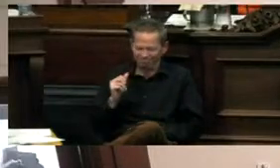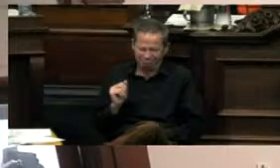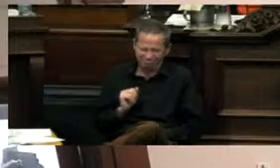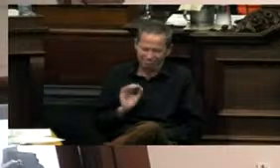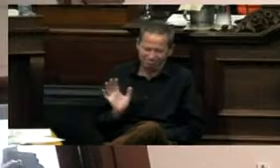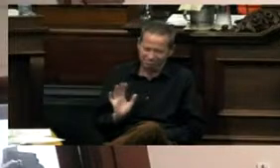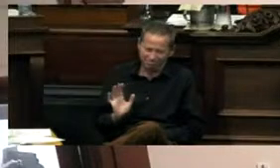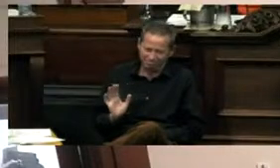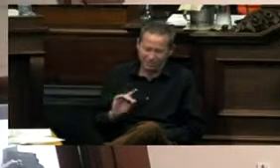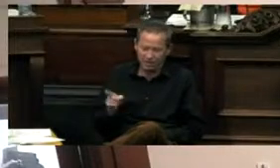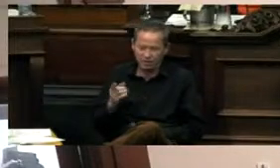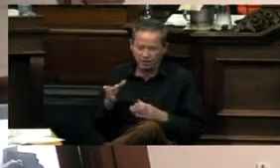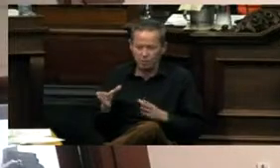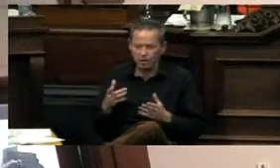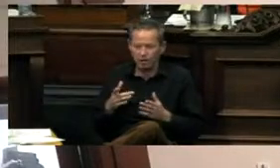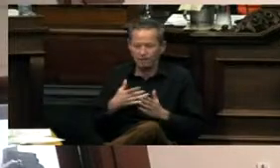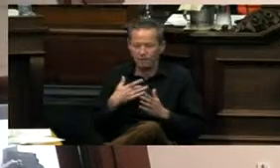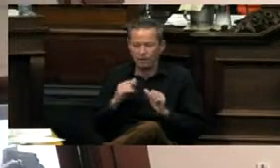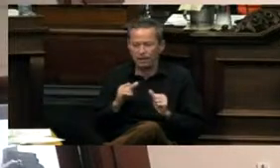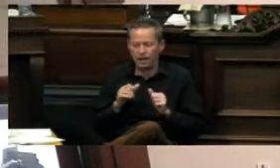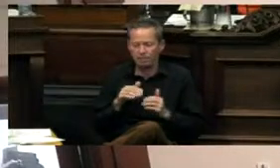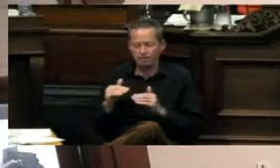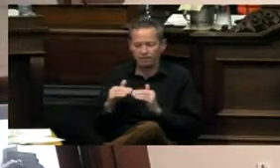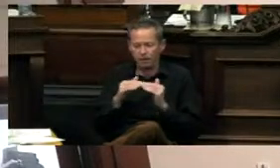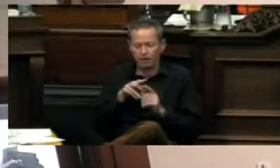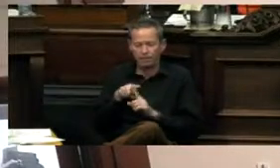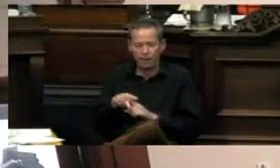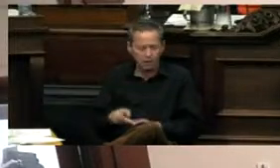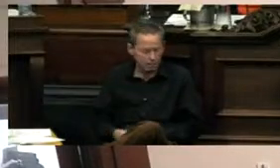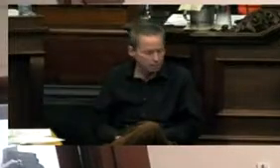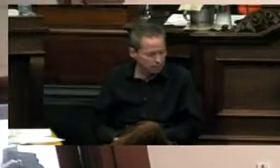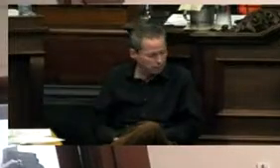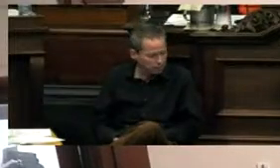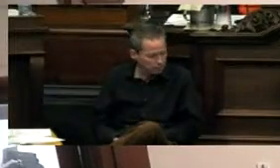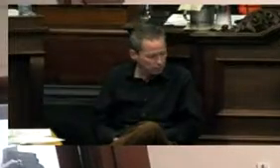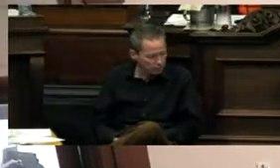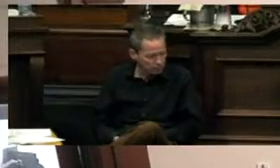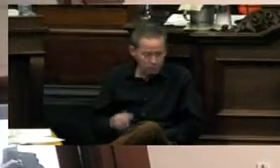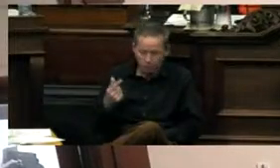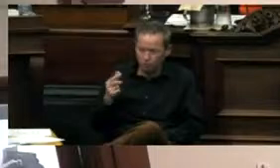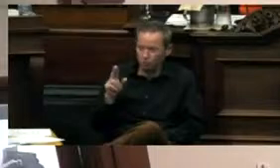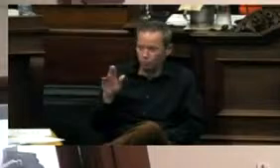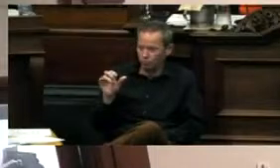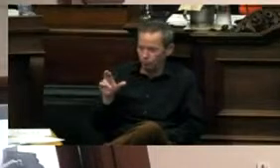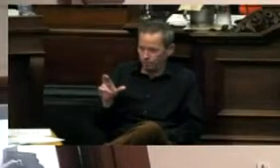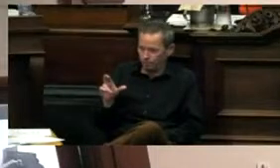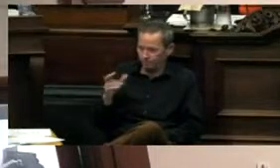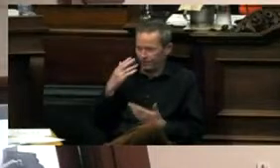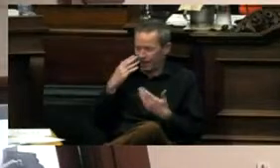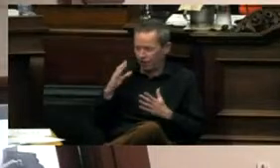from here on out we can just say two people have a conflict, so we should move the meeting.